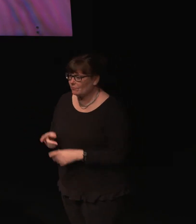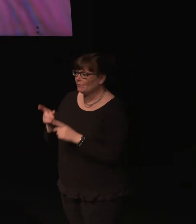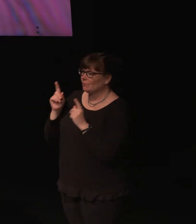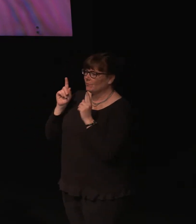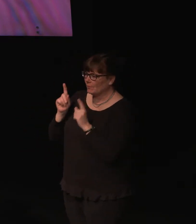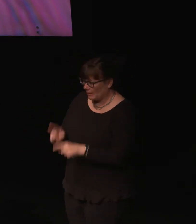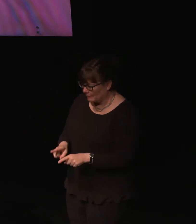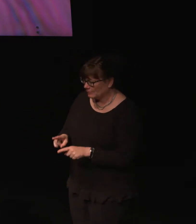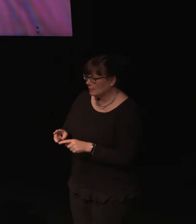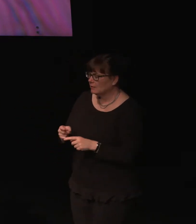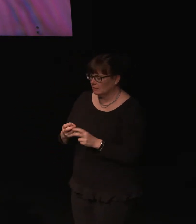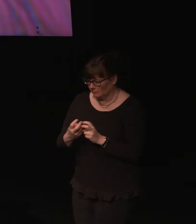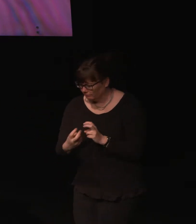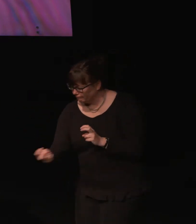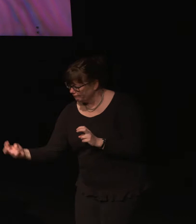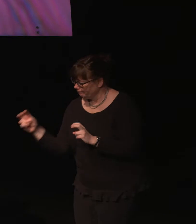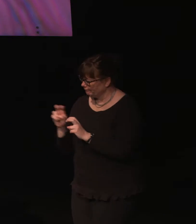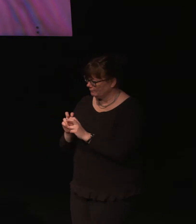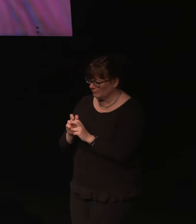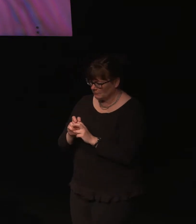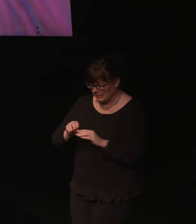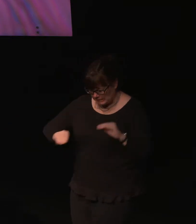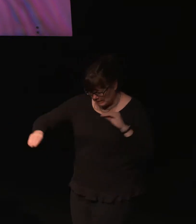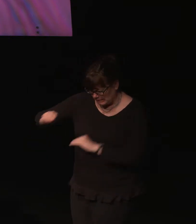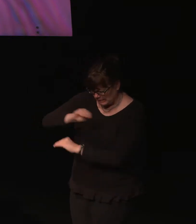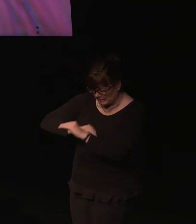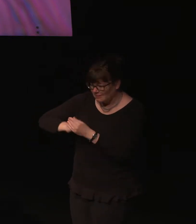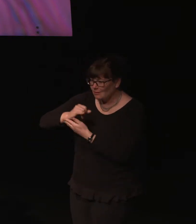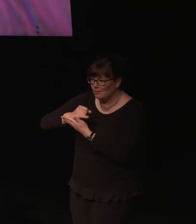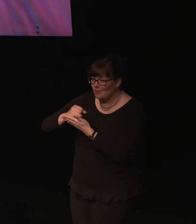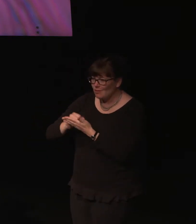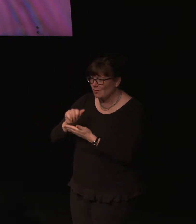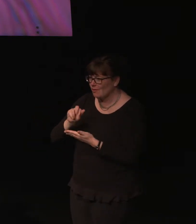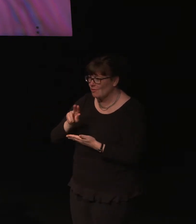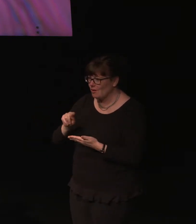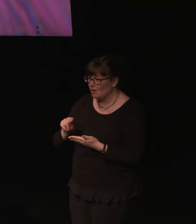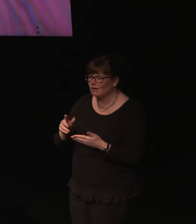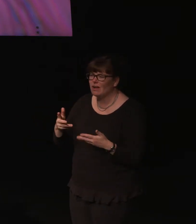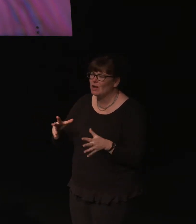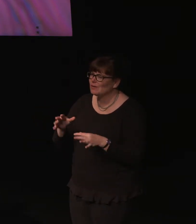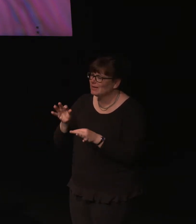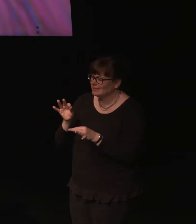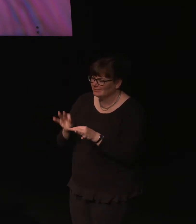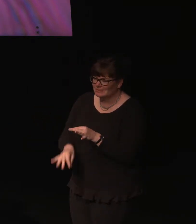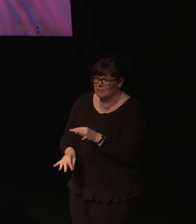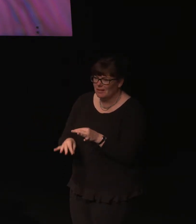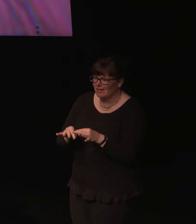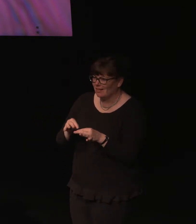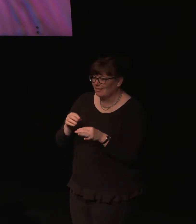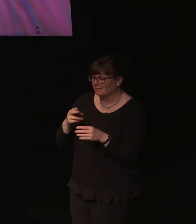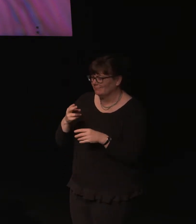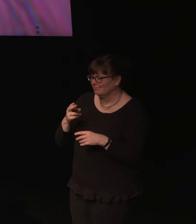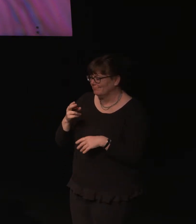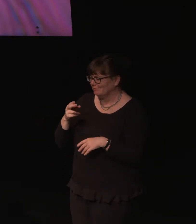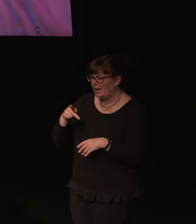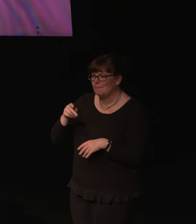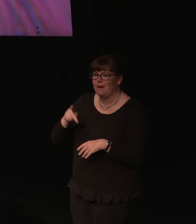and reworking all of the art in the game. So, the game already had a really simple pop artist aesthetic that was specifically designed